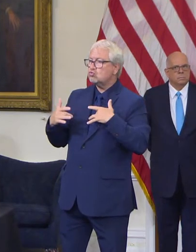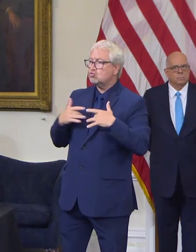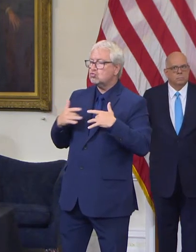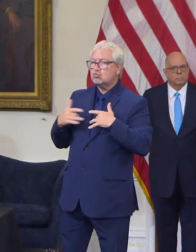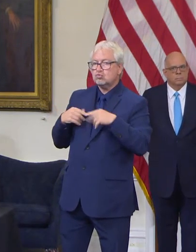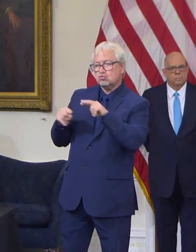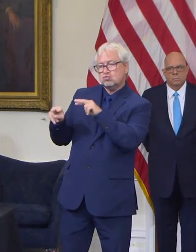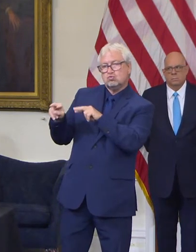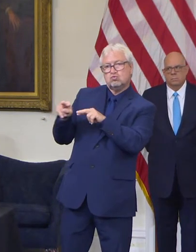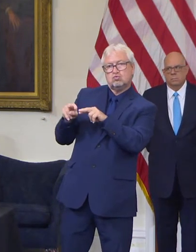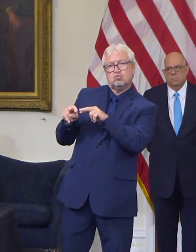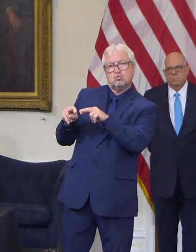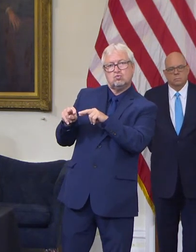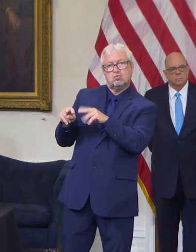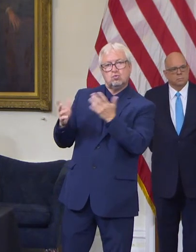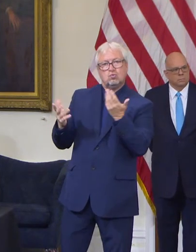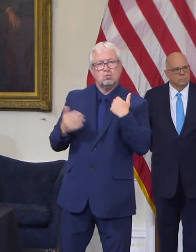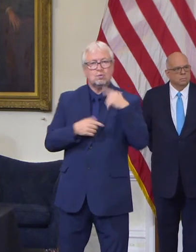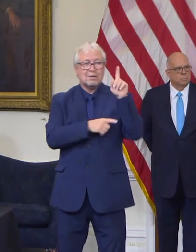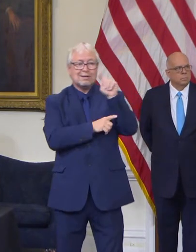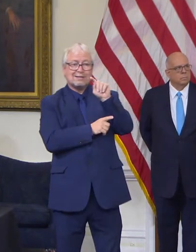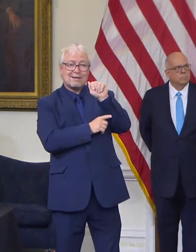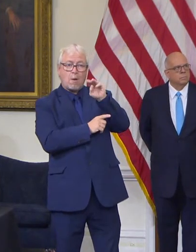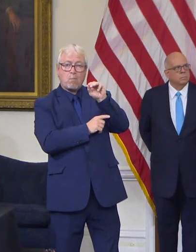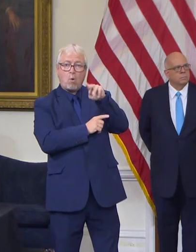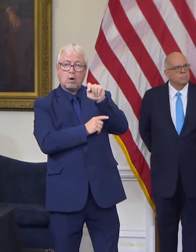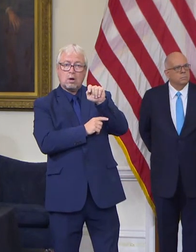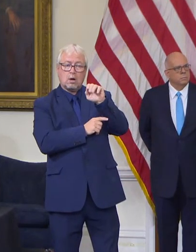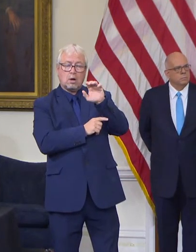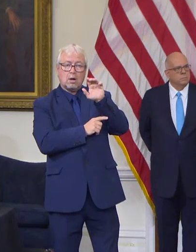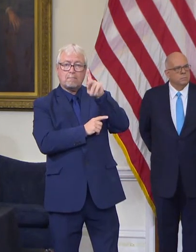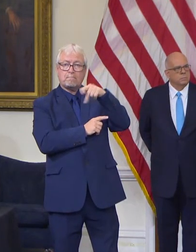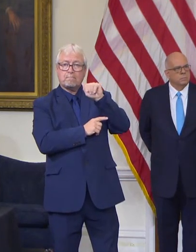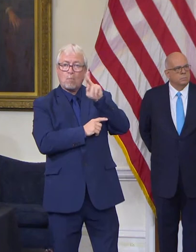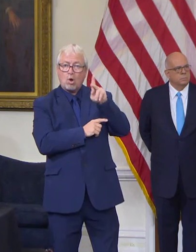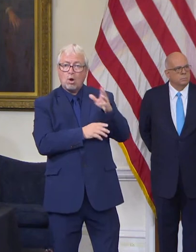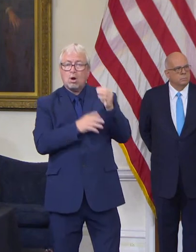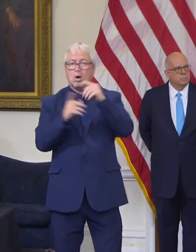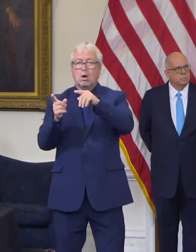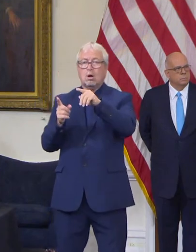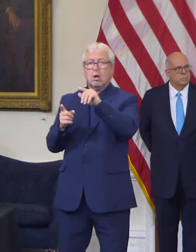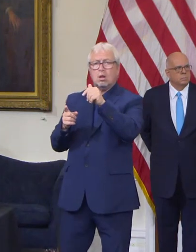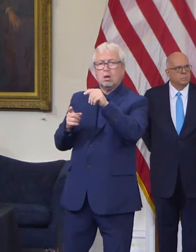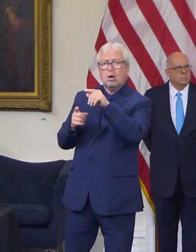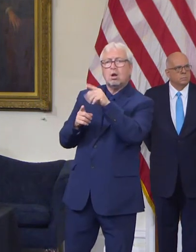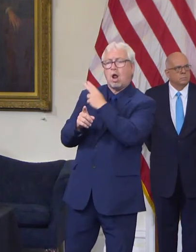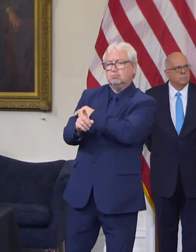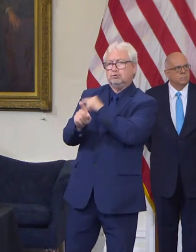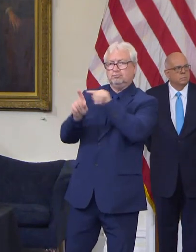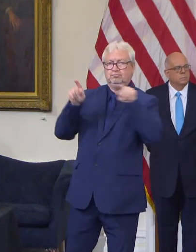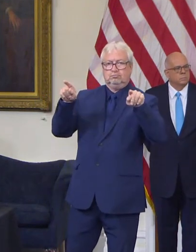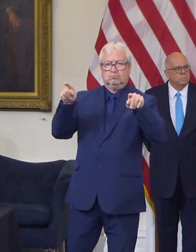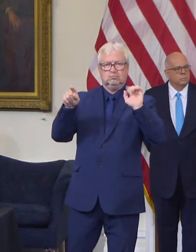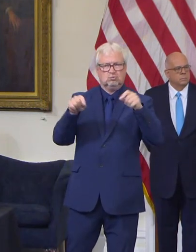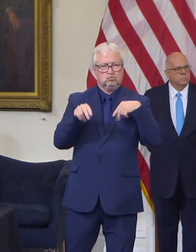at the Washington advent ent hospital and Laurel Hospital. We hope to match the needs of patients with available